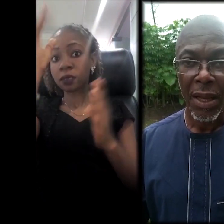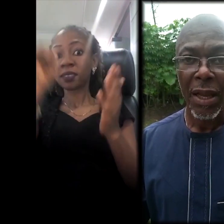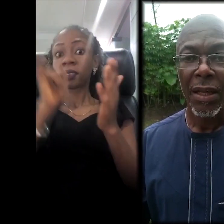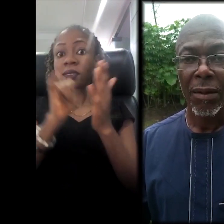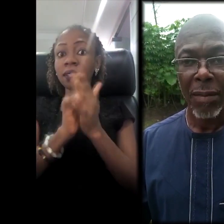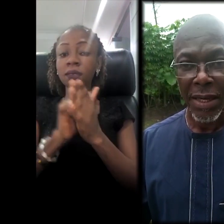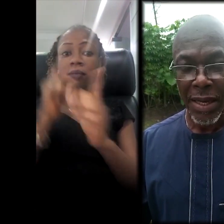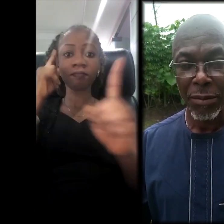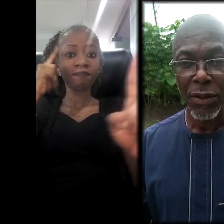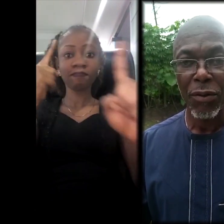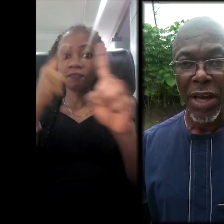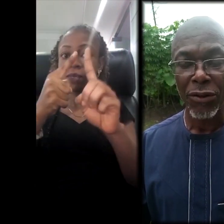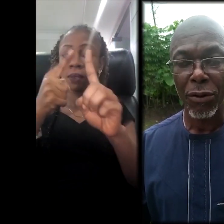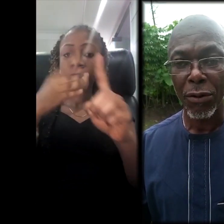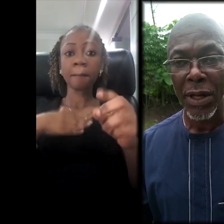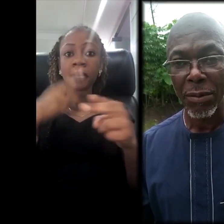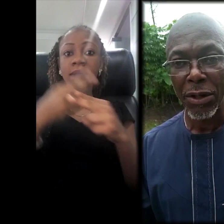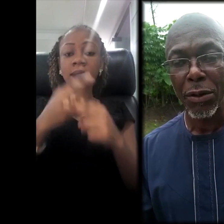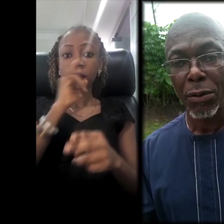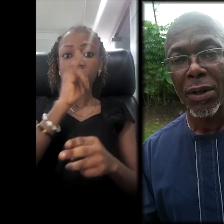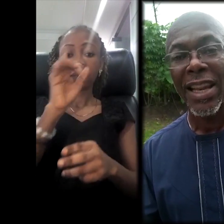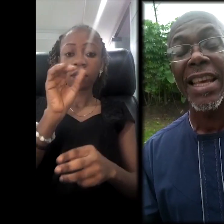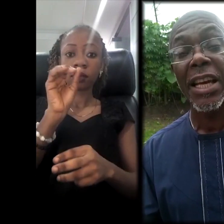This is altruism. My name is Obiajulu Emejulu, linking up from Aba, Abia state Nigeria.